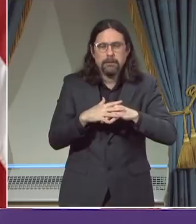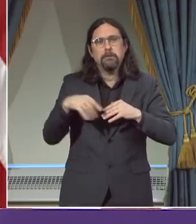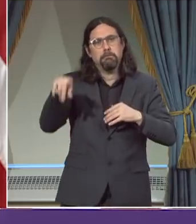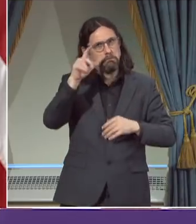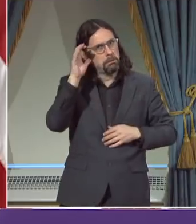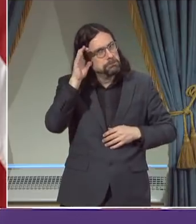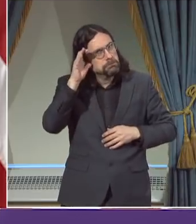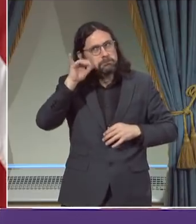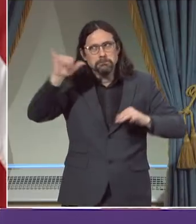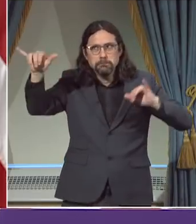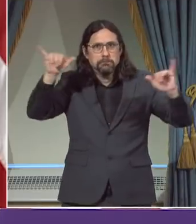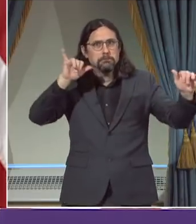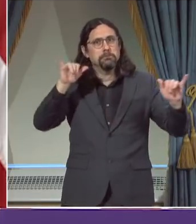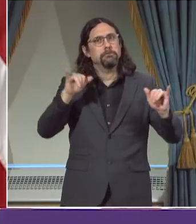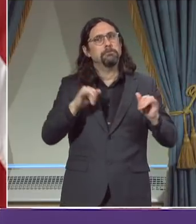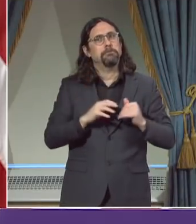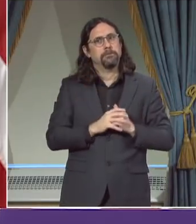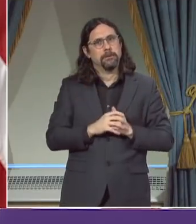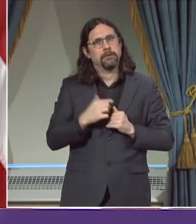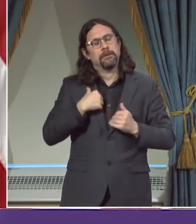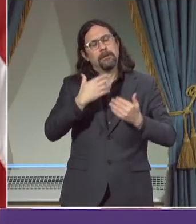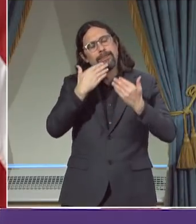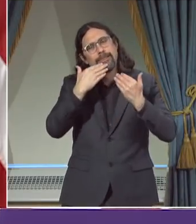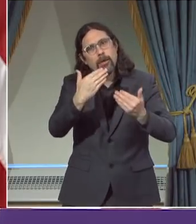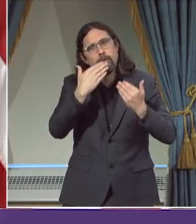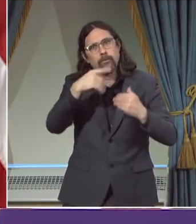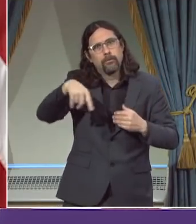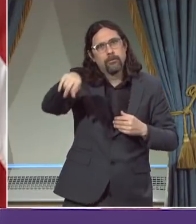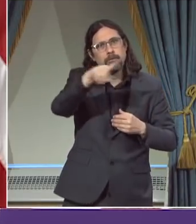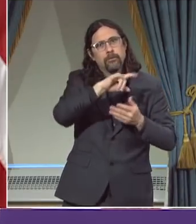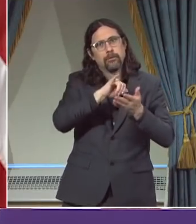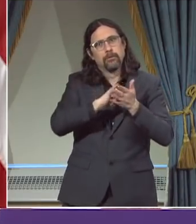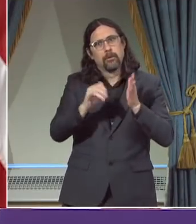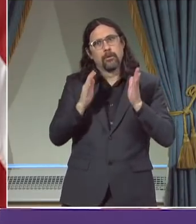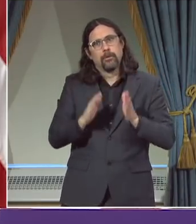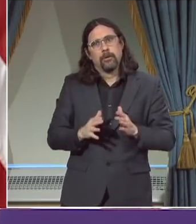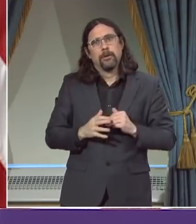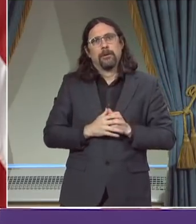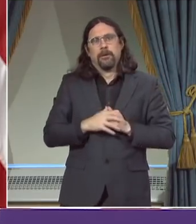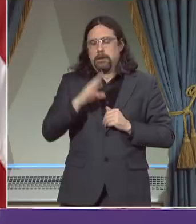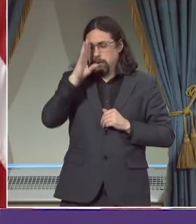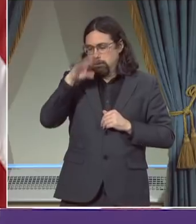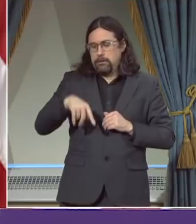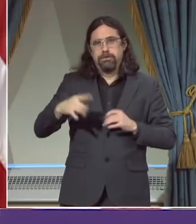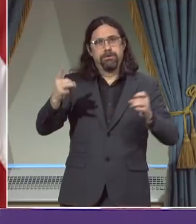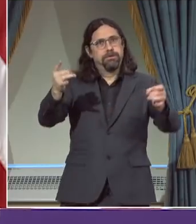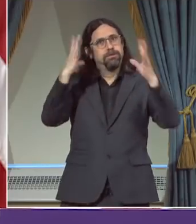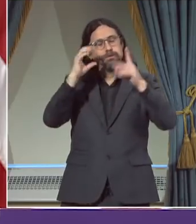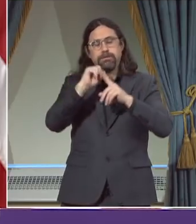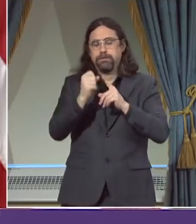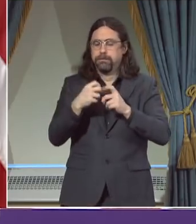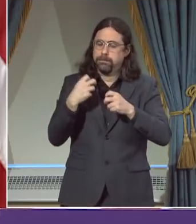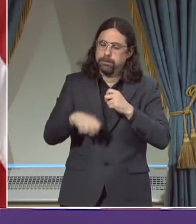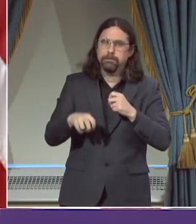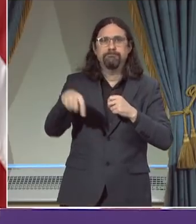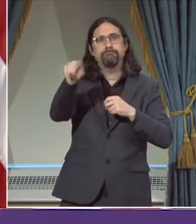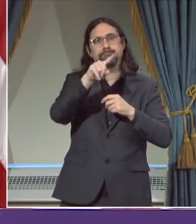PRACTICING SOCIAL DISTANCING, ONLY GOING TOU WENH THEY NEED TO AND STAYING IN OTHERWISE. I WANT TO THANK NEW YORRSKE,AL L OF YOU, FOR THE